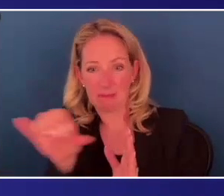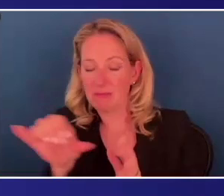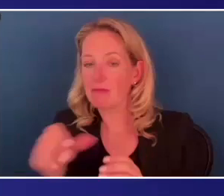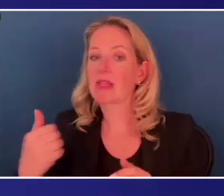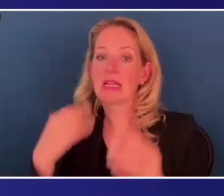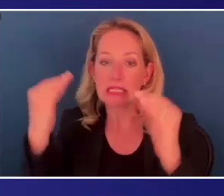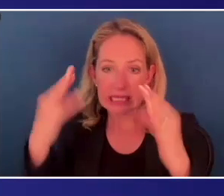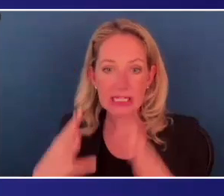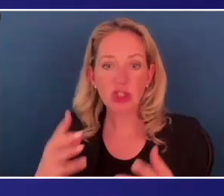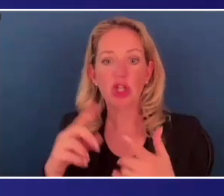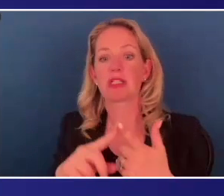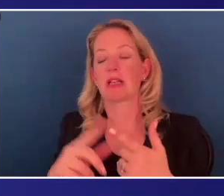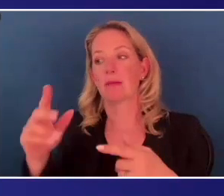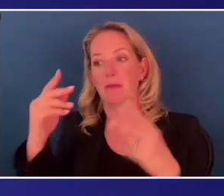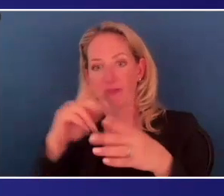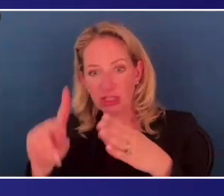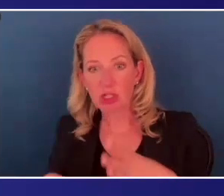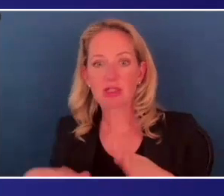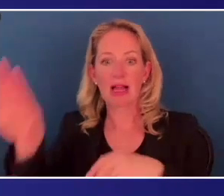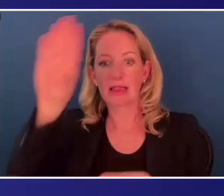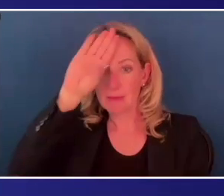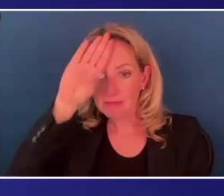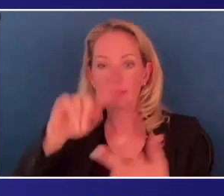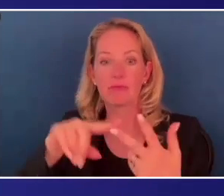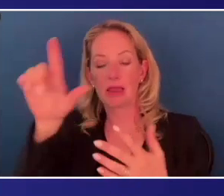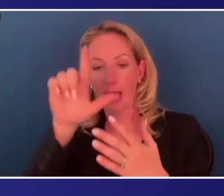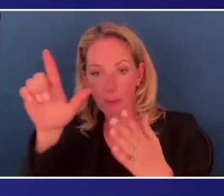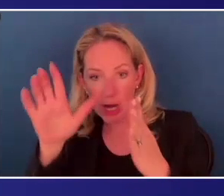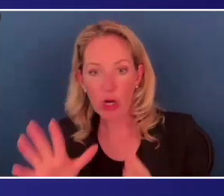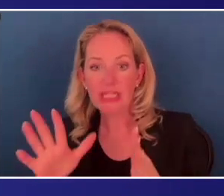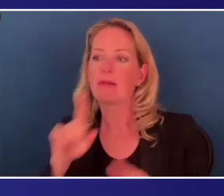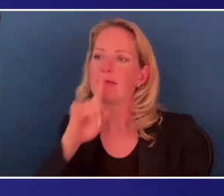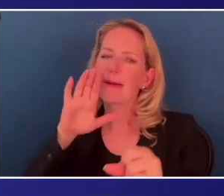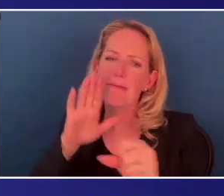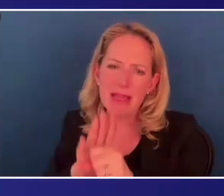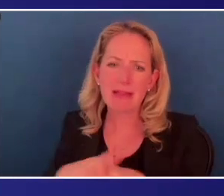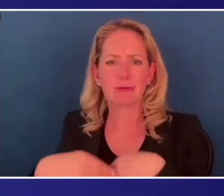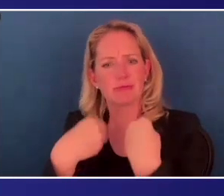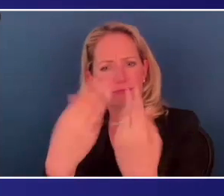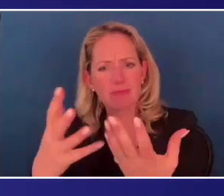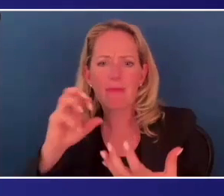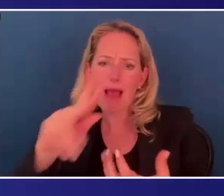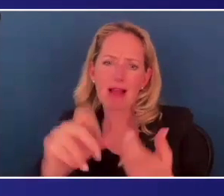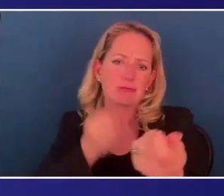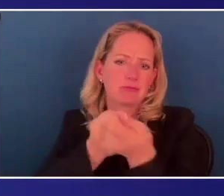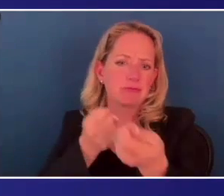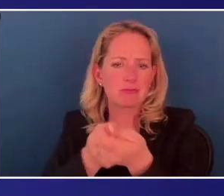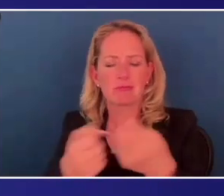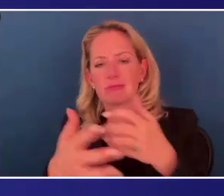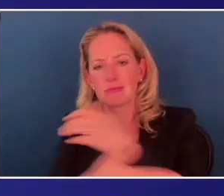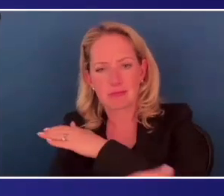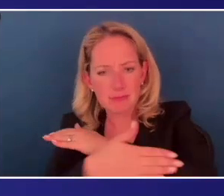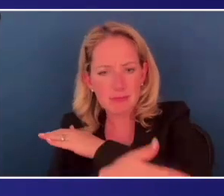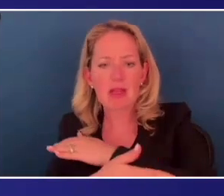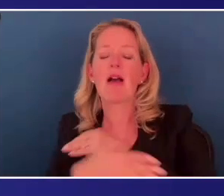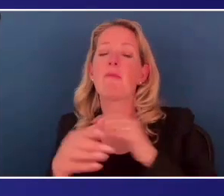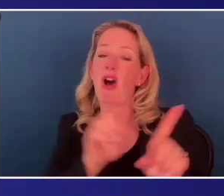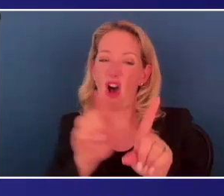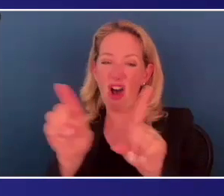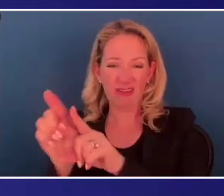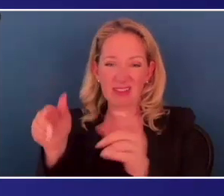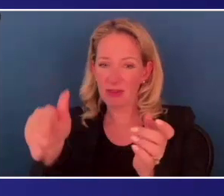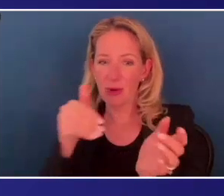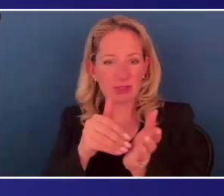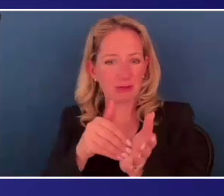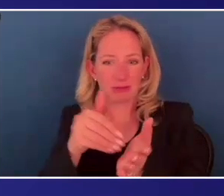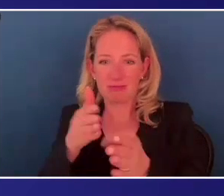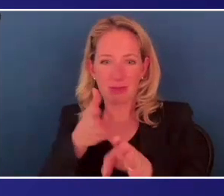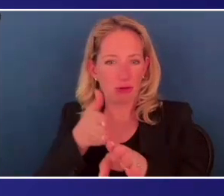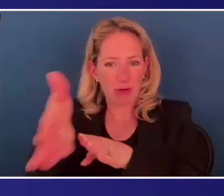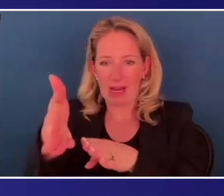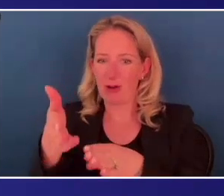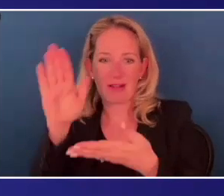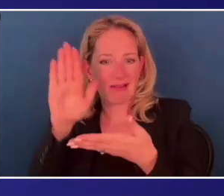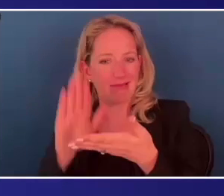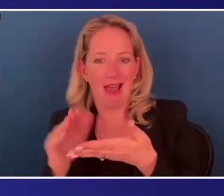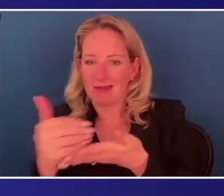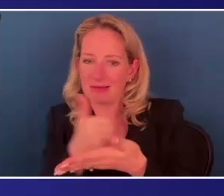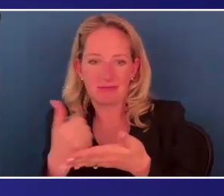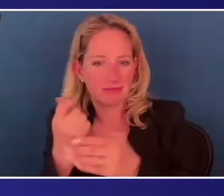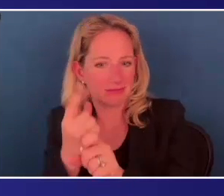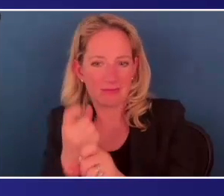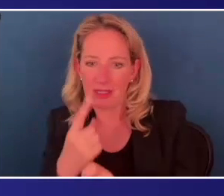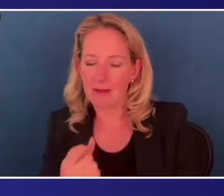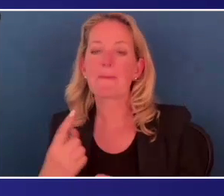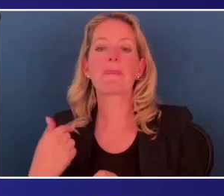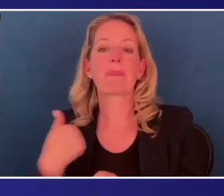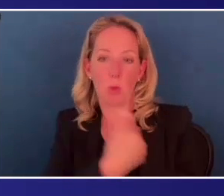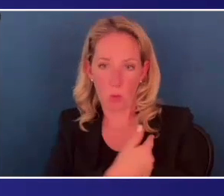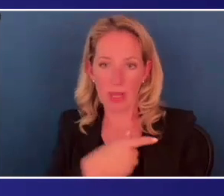Liberians, firefighters, commit to getting back through public service careers. They're often less lucrative than in Private sector, we have both a moral obligation and an economic incentive to honor that commitment through loan forgiveness.